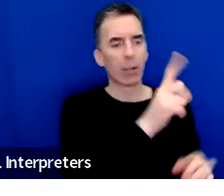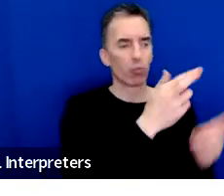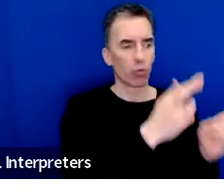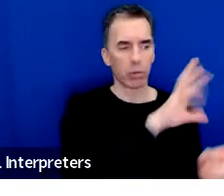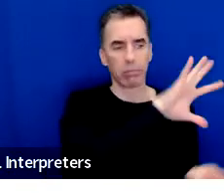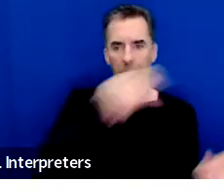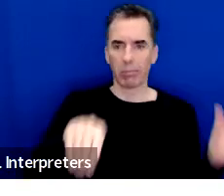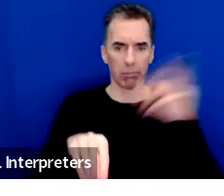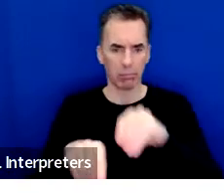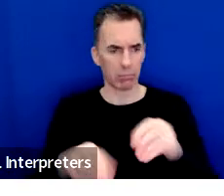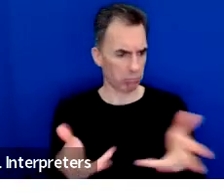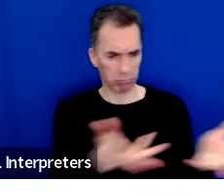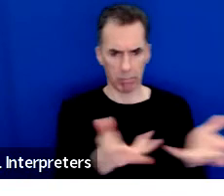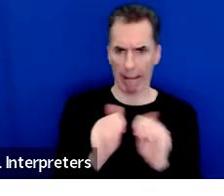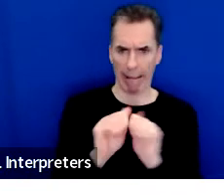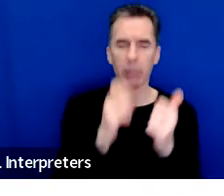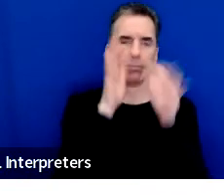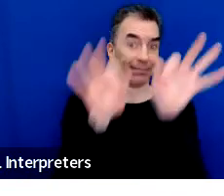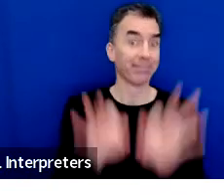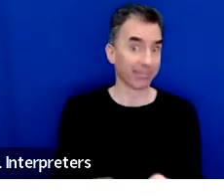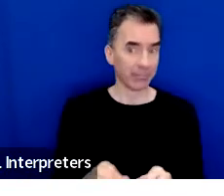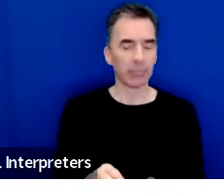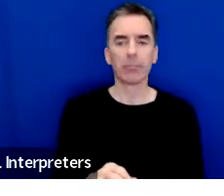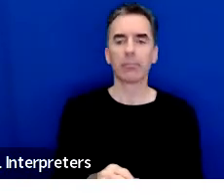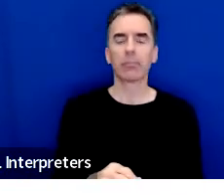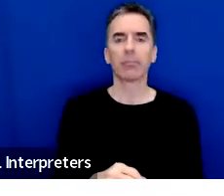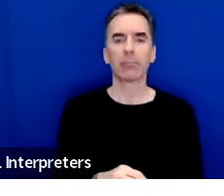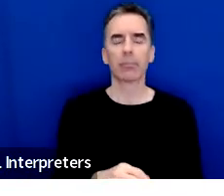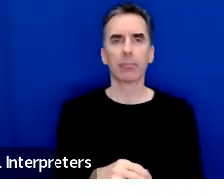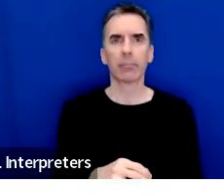So what's really funny is I was actually thinking about this of,